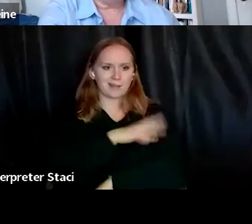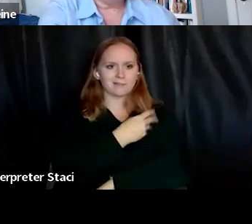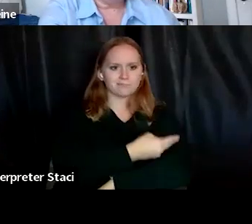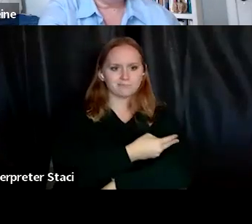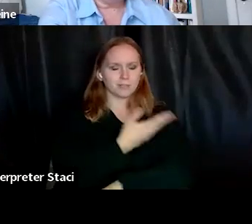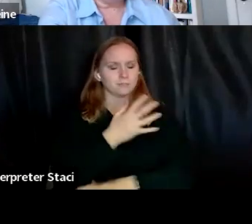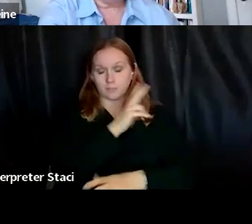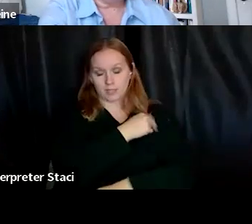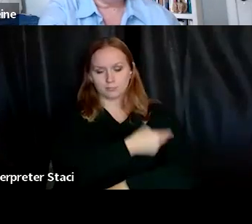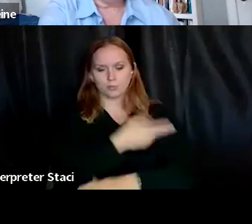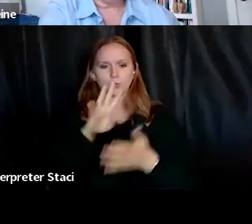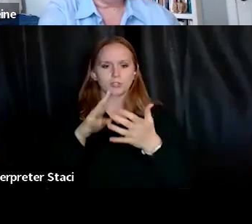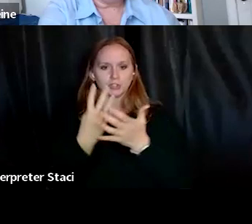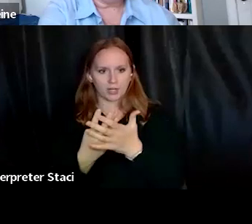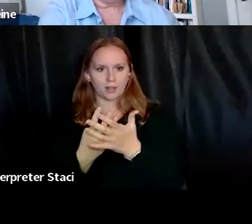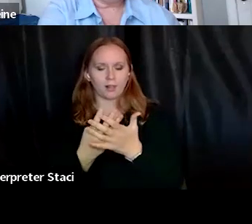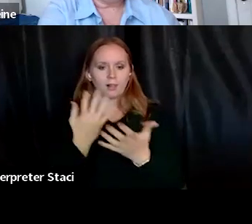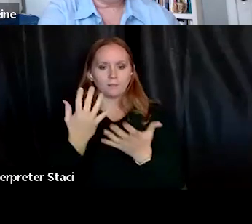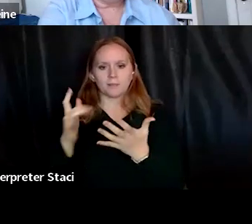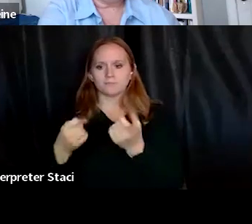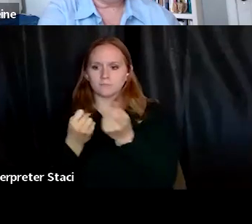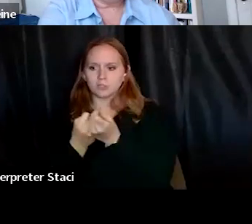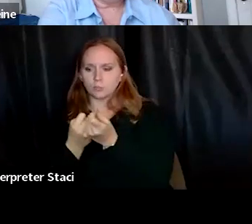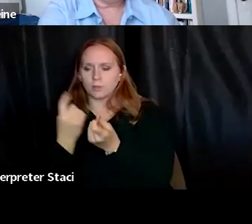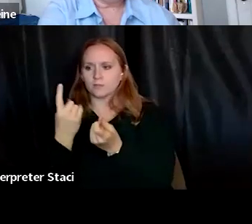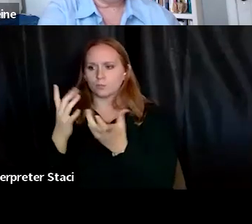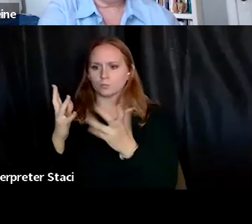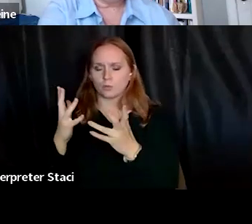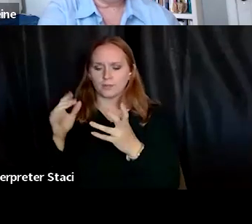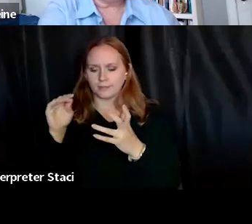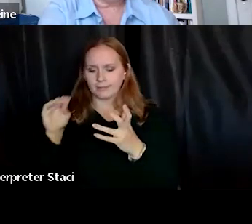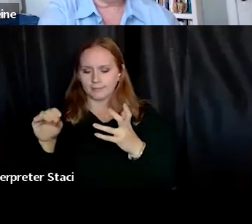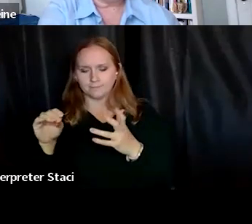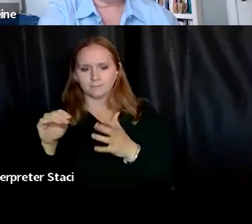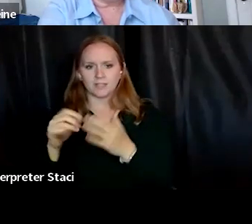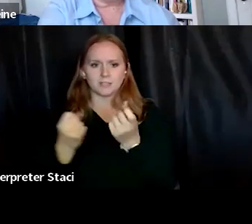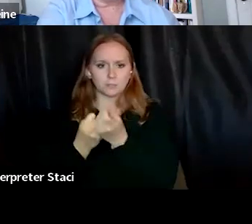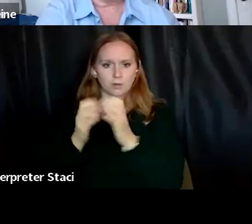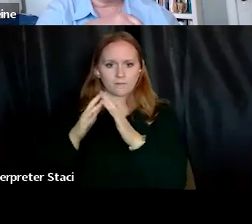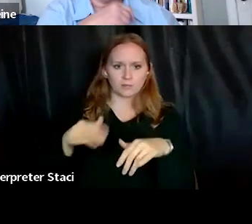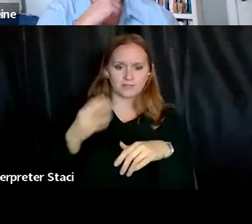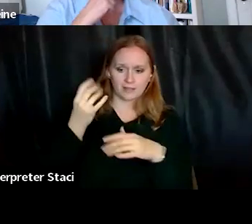And it includes someone who might be in permanent supportive housing or rapid rehousing or HUD VASH program where if that funding was to get pulled tomorrow,